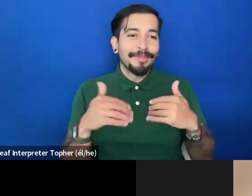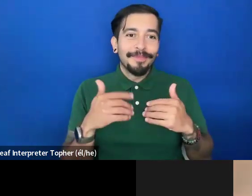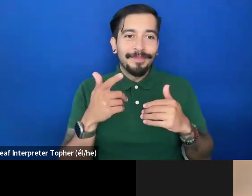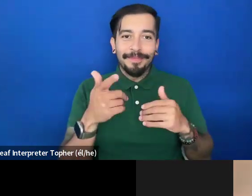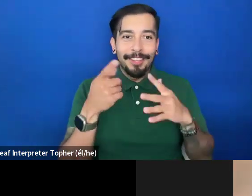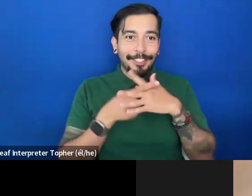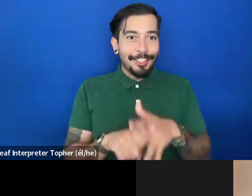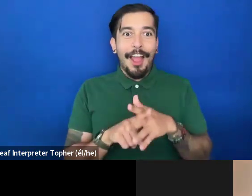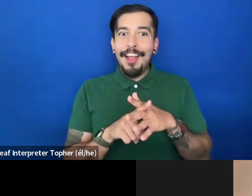I appreciate that.